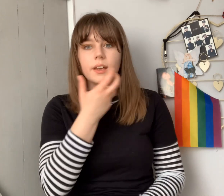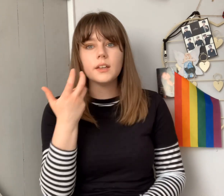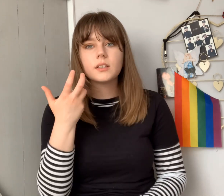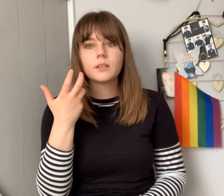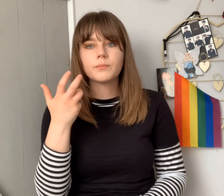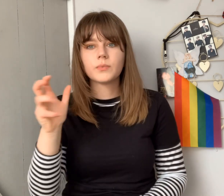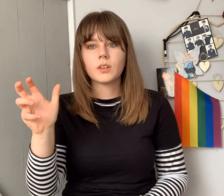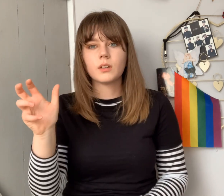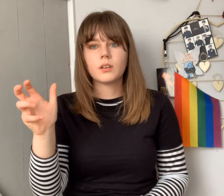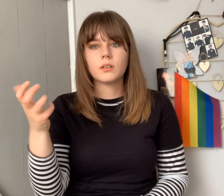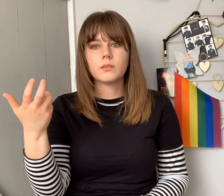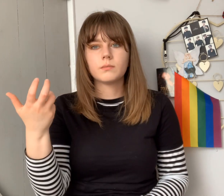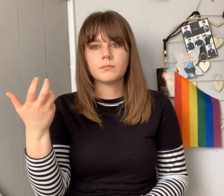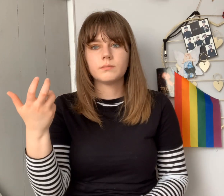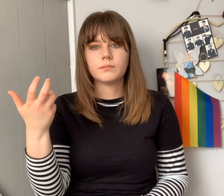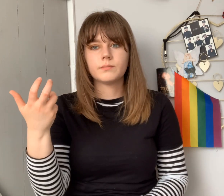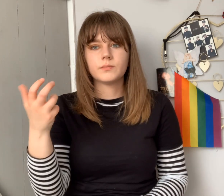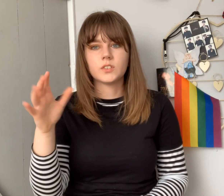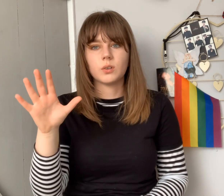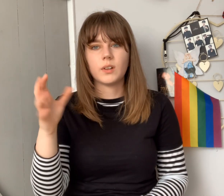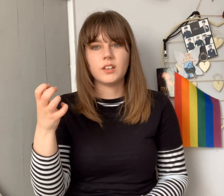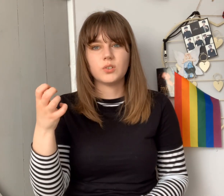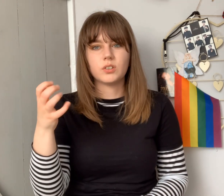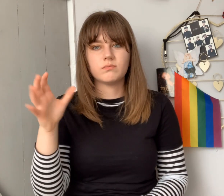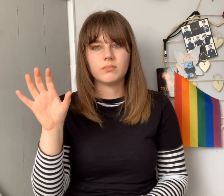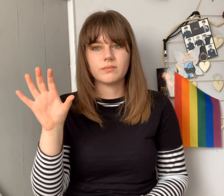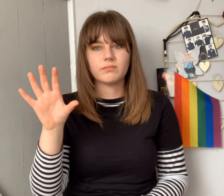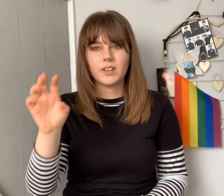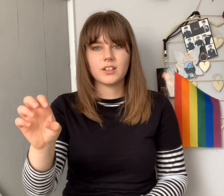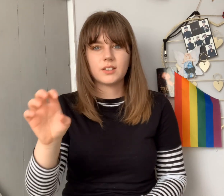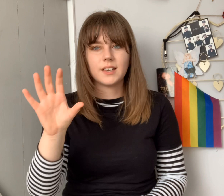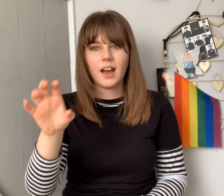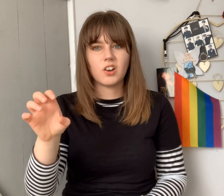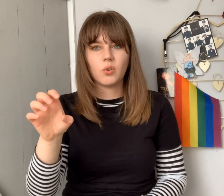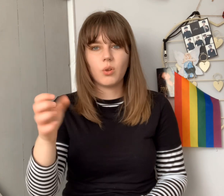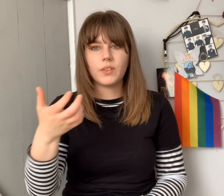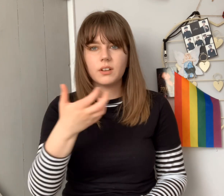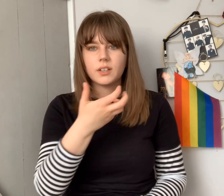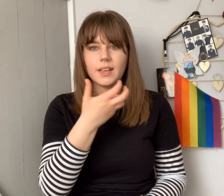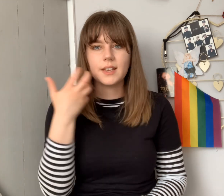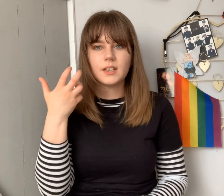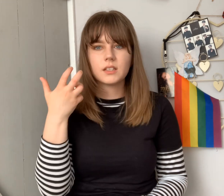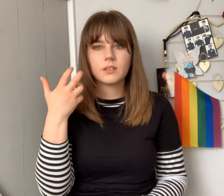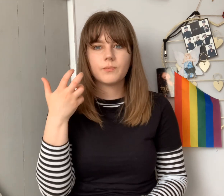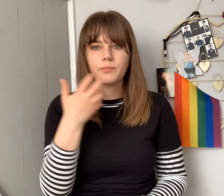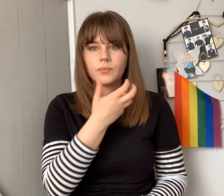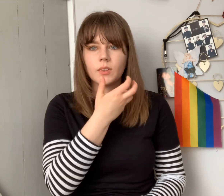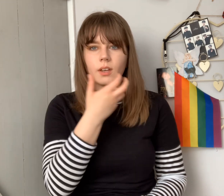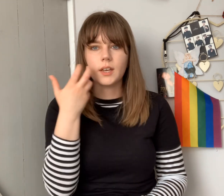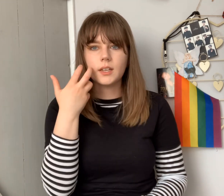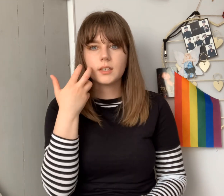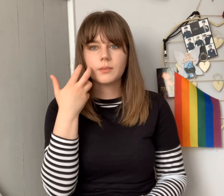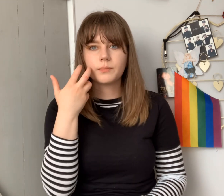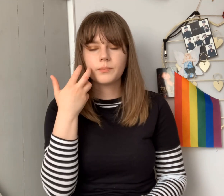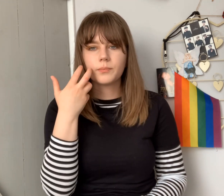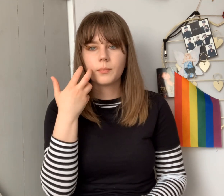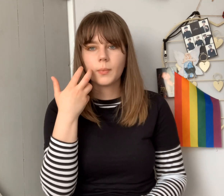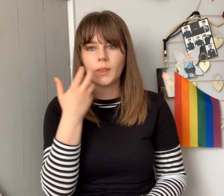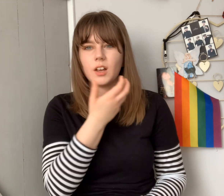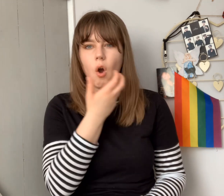"Heat" So I do the cat claw thing "heat"